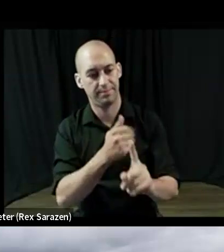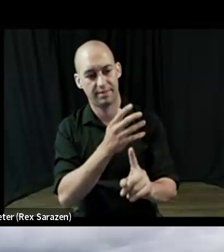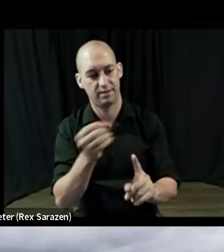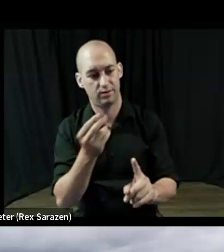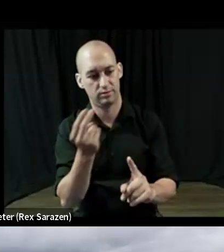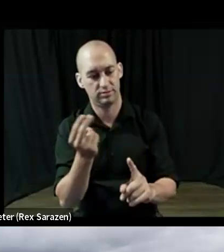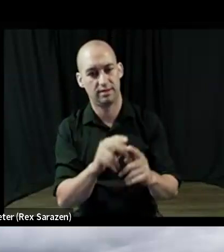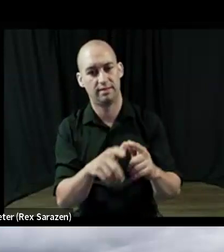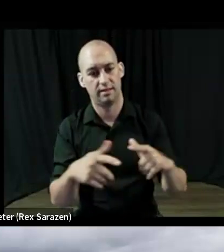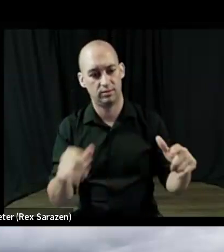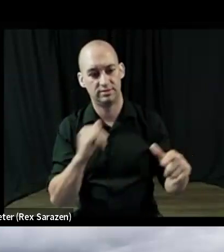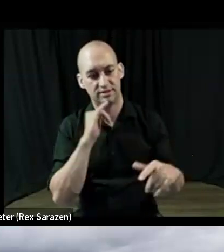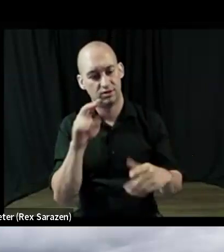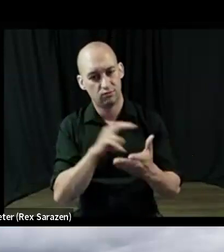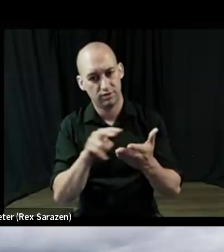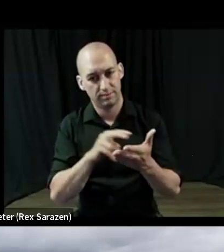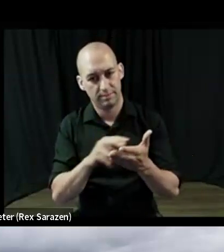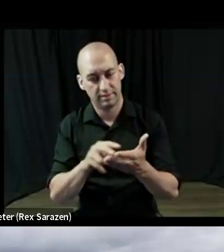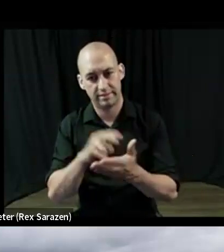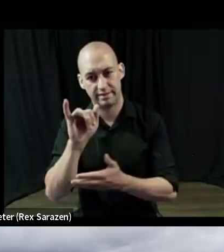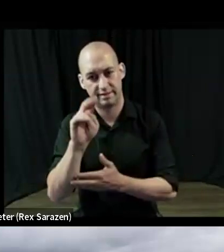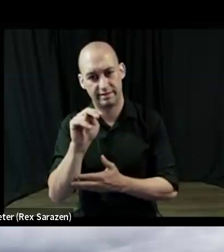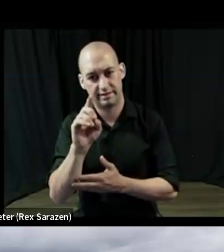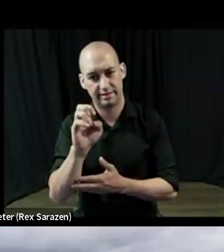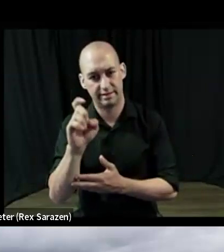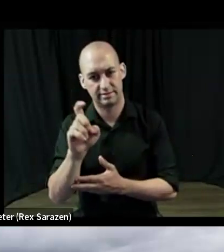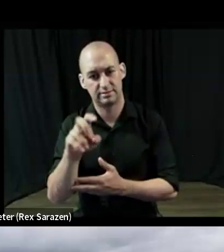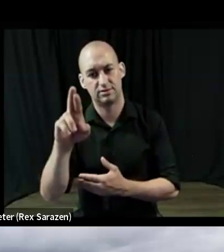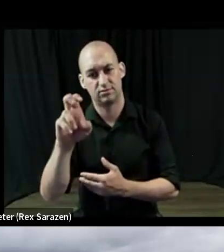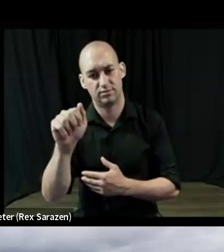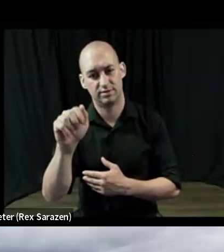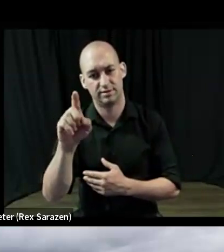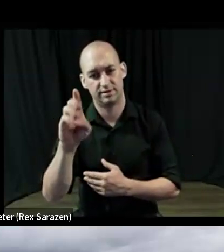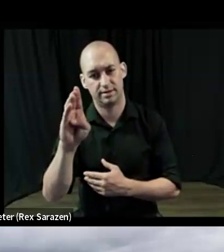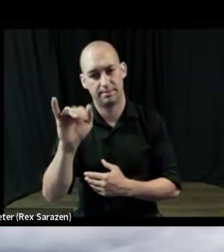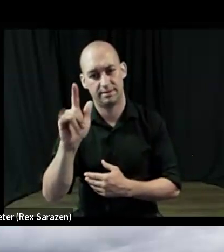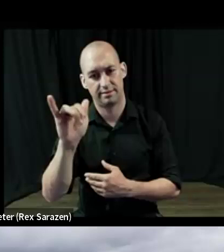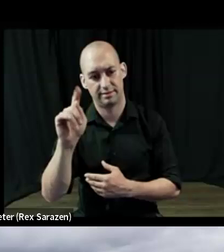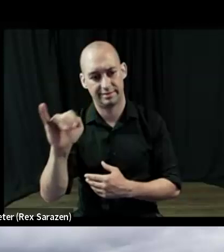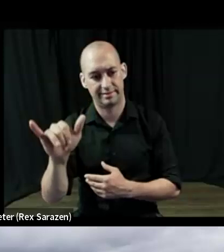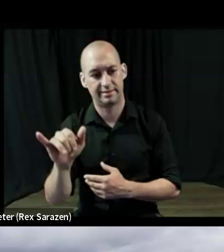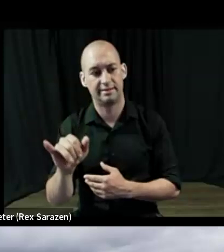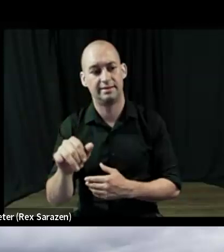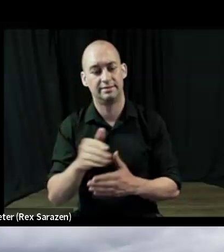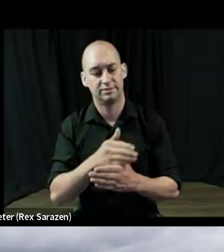readability index that I've mentioned a few times in my sharing, in comments over the couple of